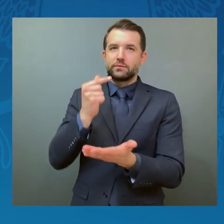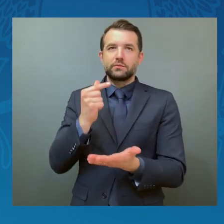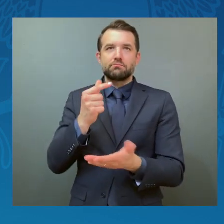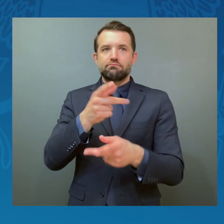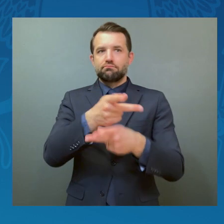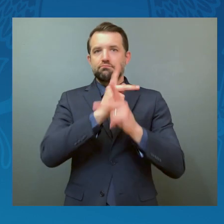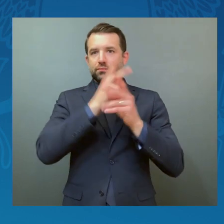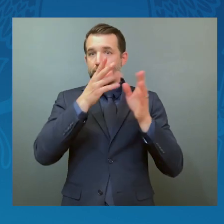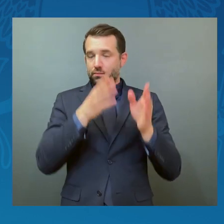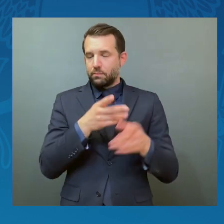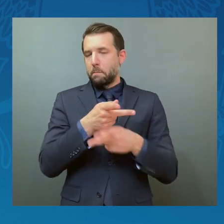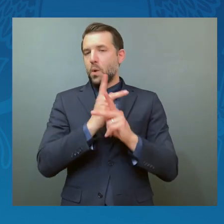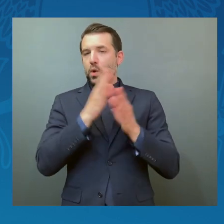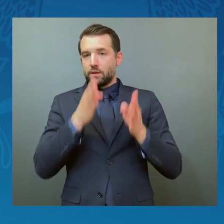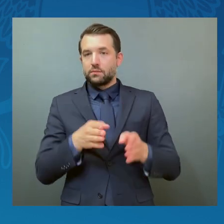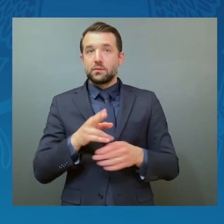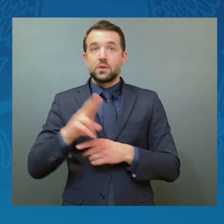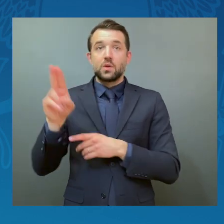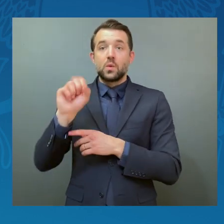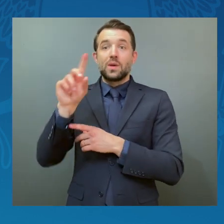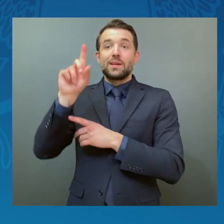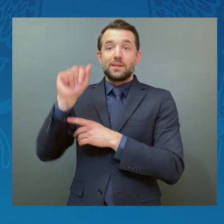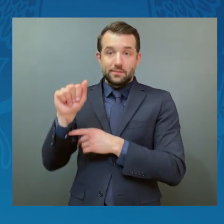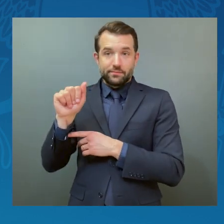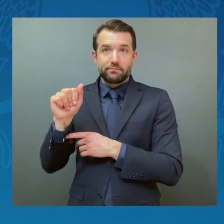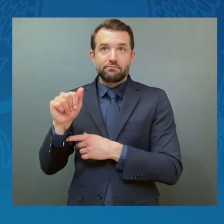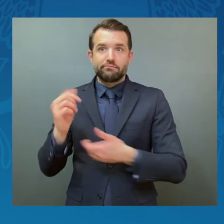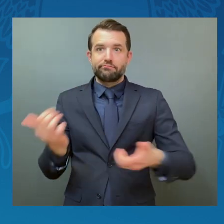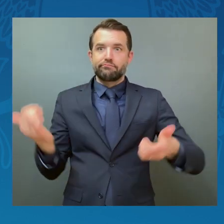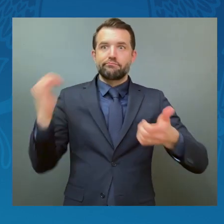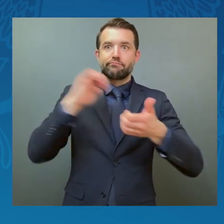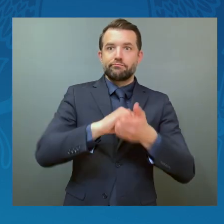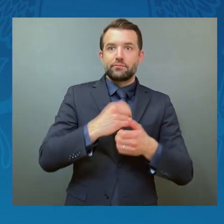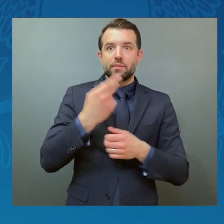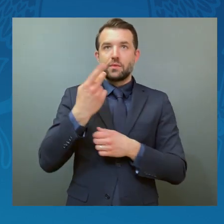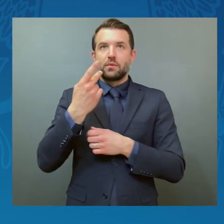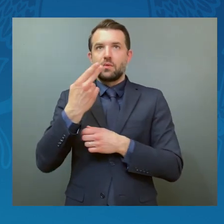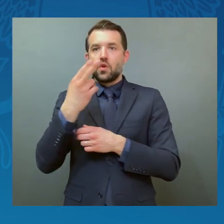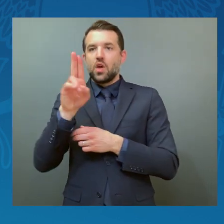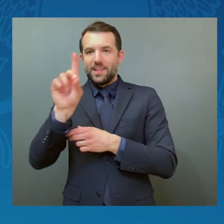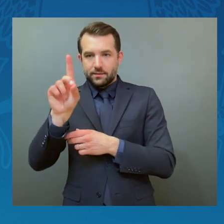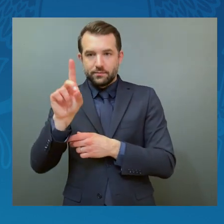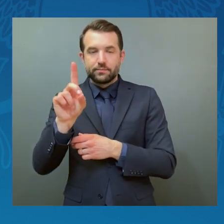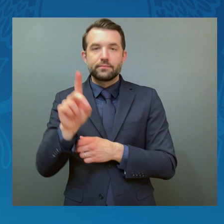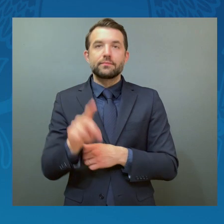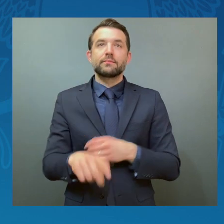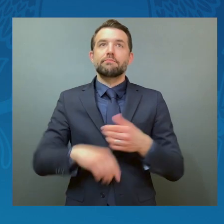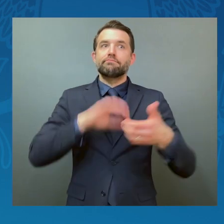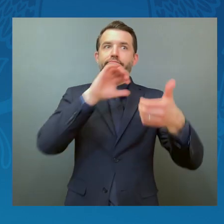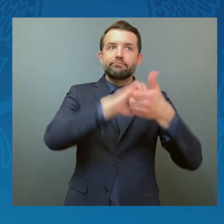over the past year to provide mortgage relief to borrowers and USDA is consistently looking for ways